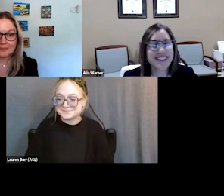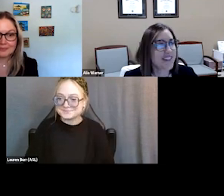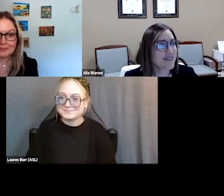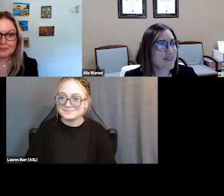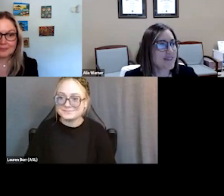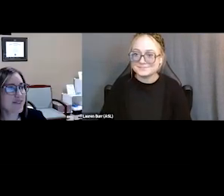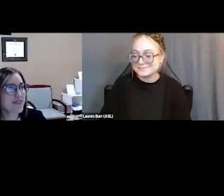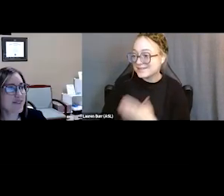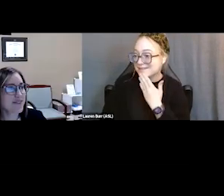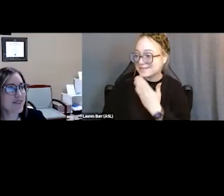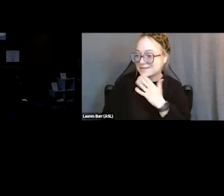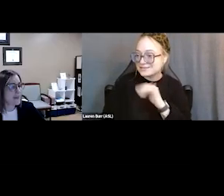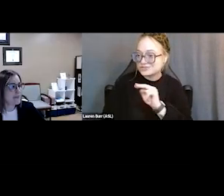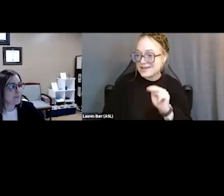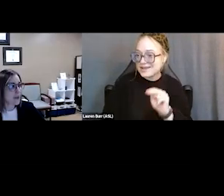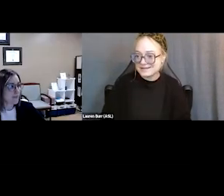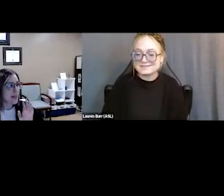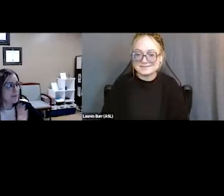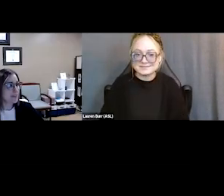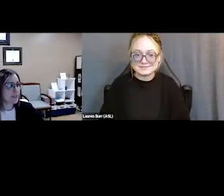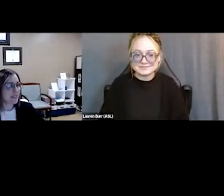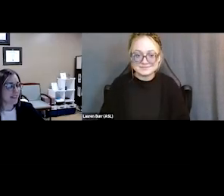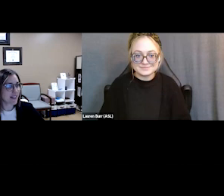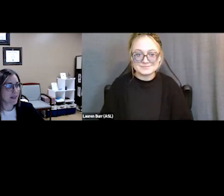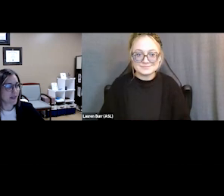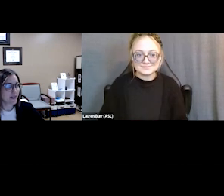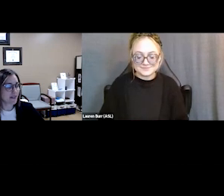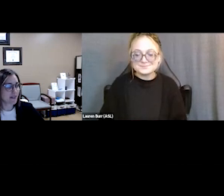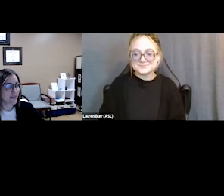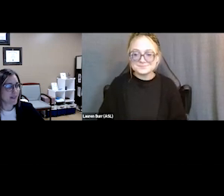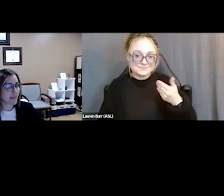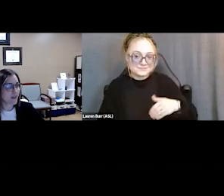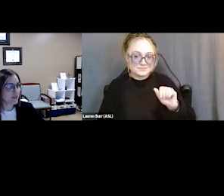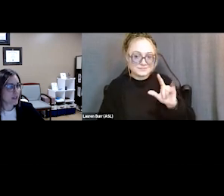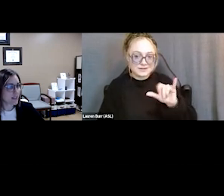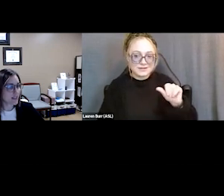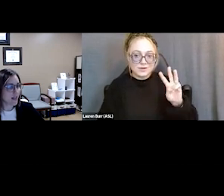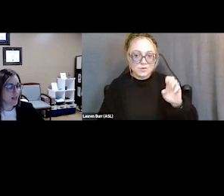Great, thank you Jen. Okay, I'm Alia Warner. I'm a licensed psychologist